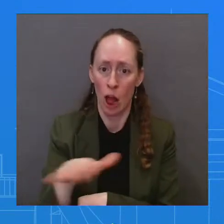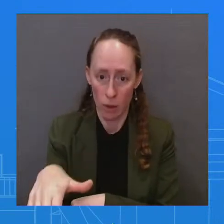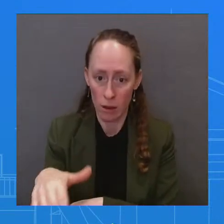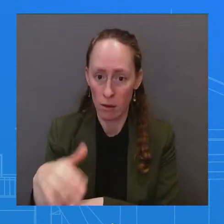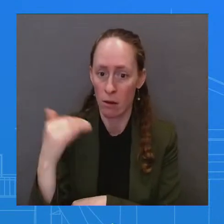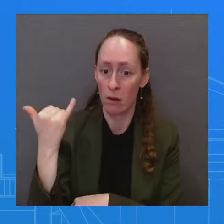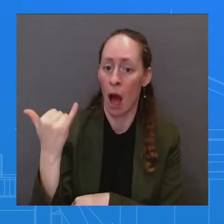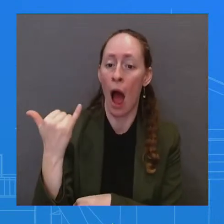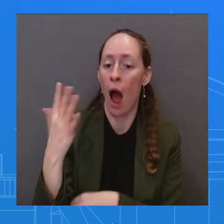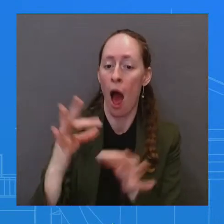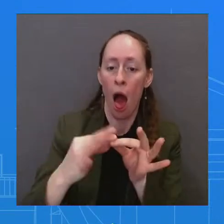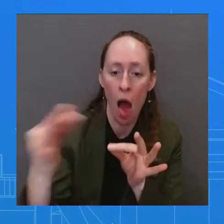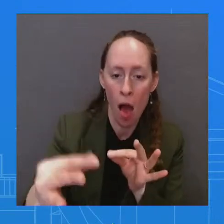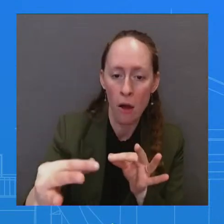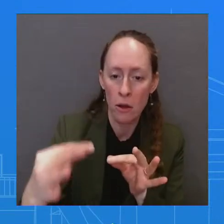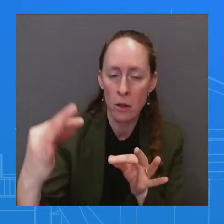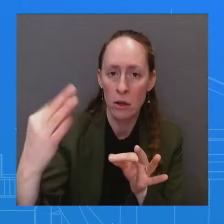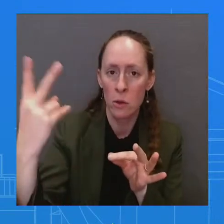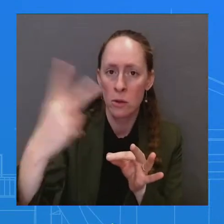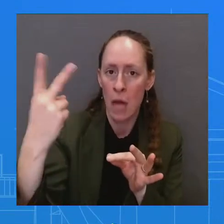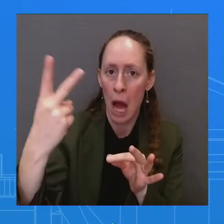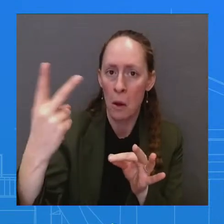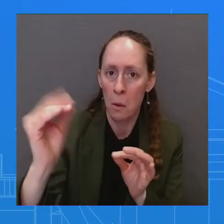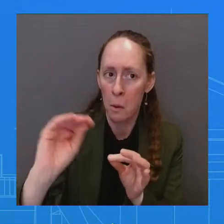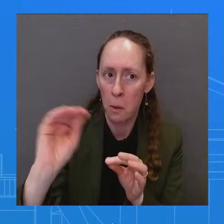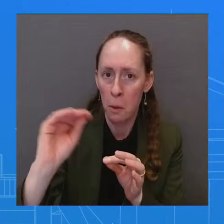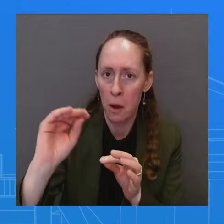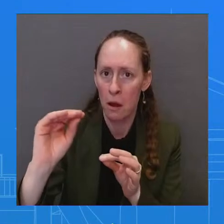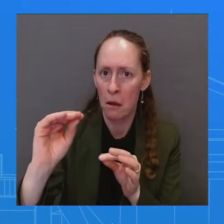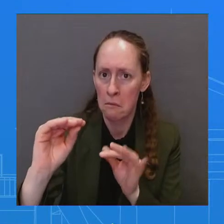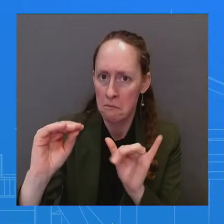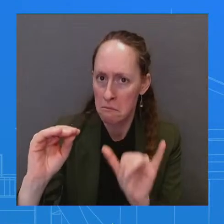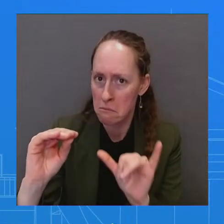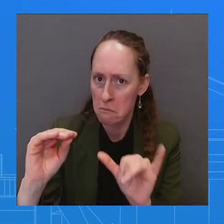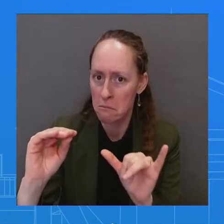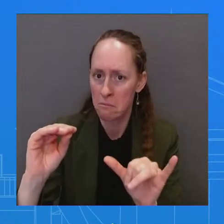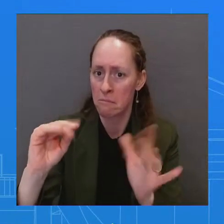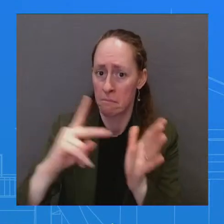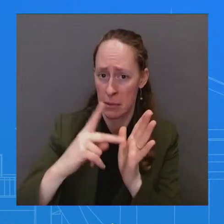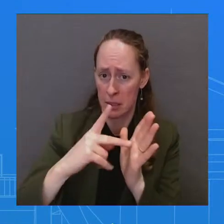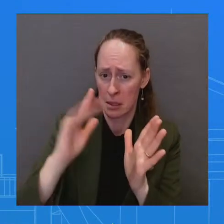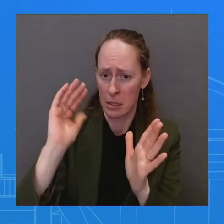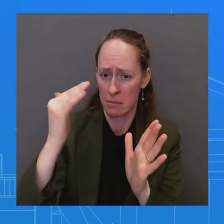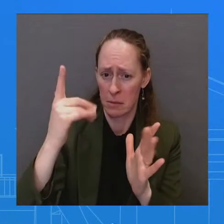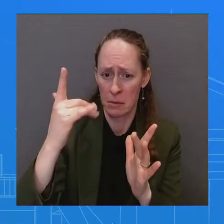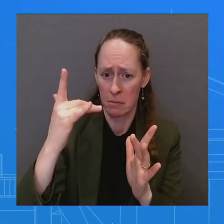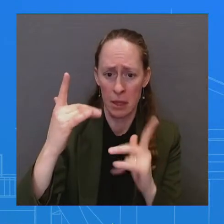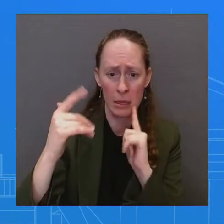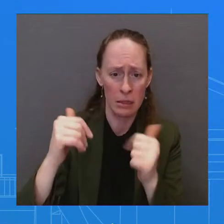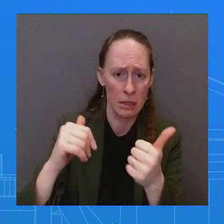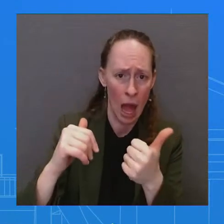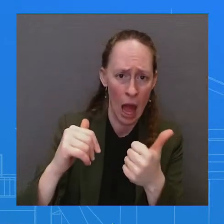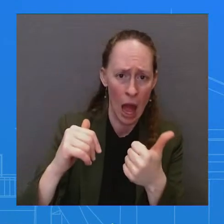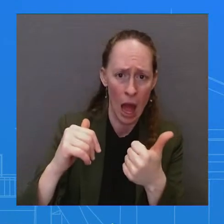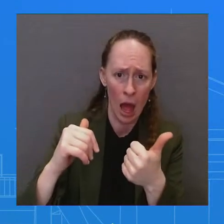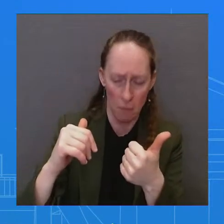so we're up to something like 58. Mr. Kirby: Well, right. I mean, remember, you had -- you had 50 -- The Press: Different .